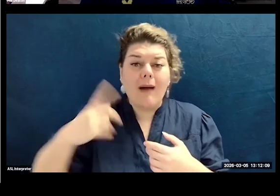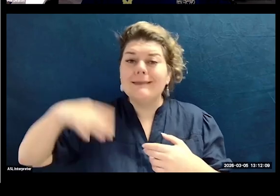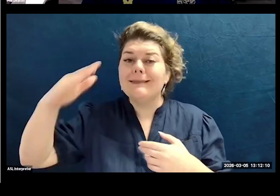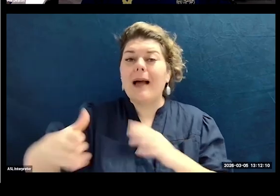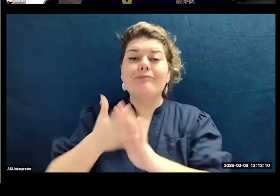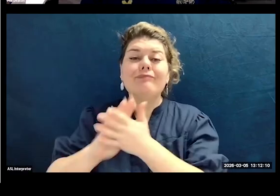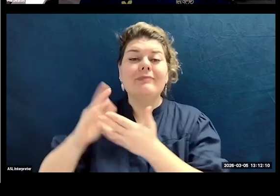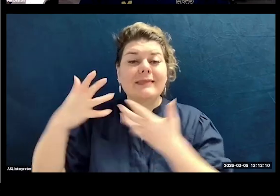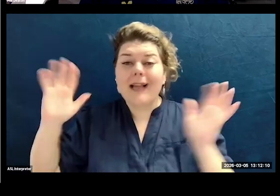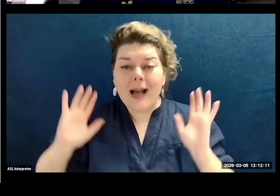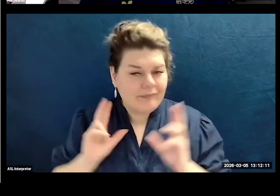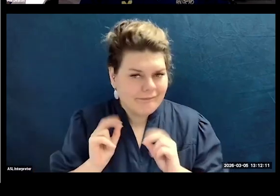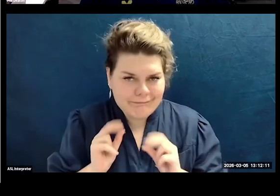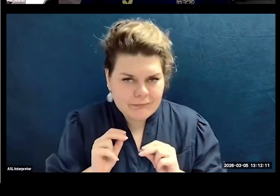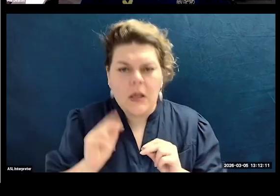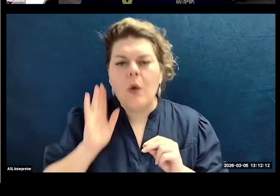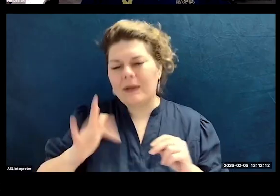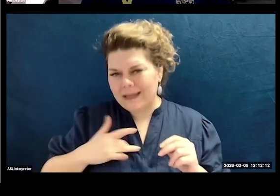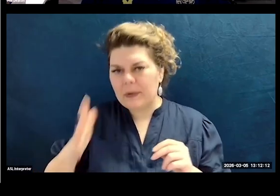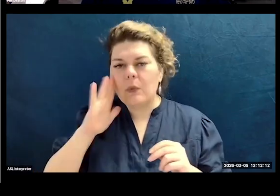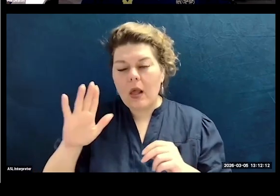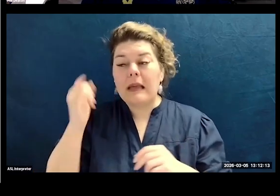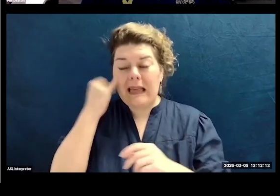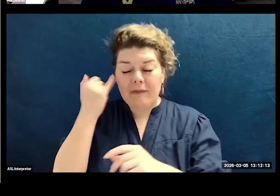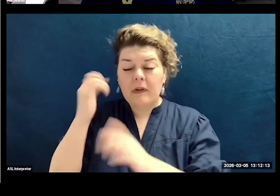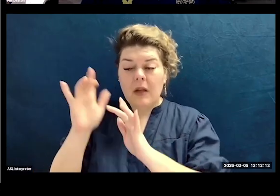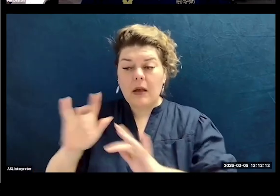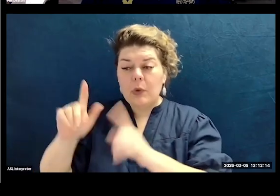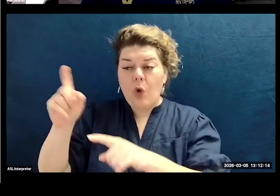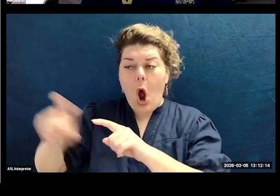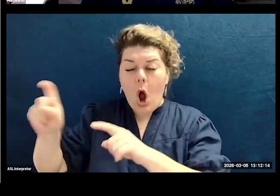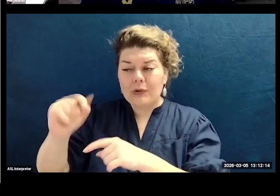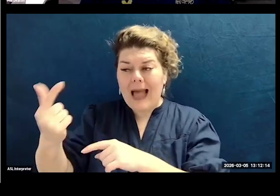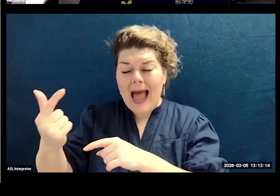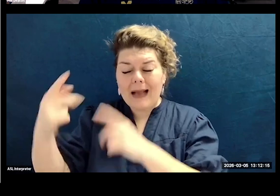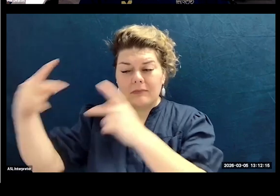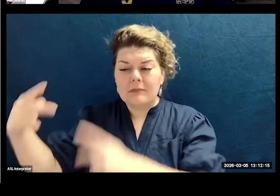You're almost always going to need to correct something that you have auto-tagged using manual tagging.